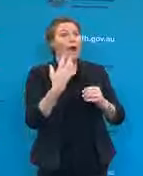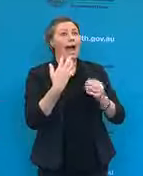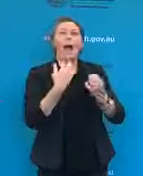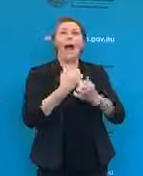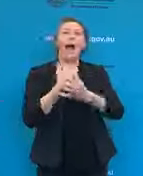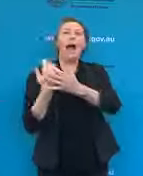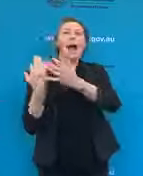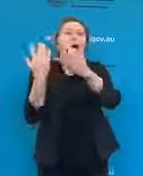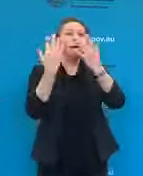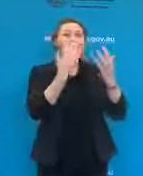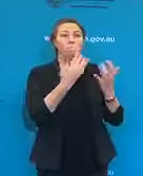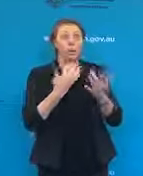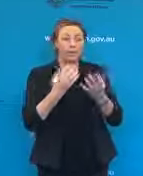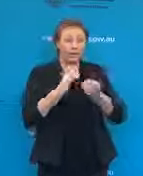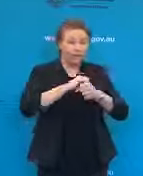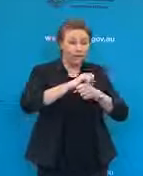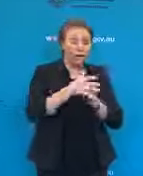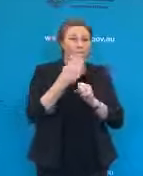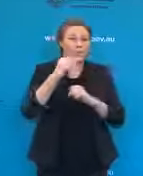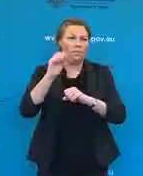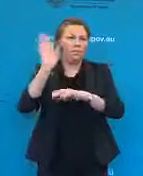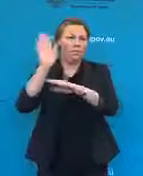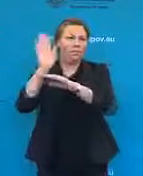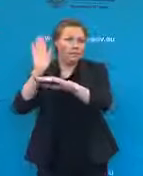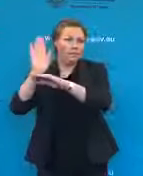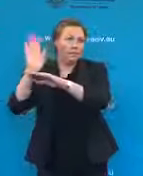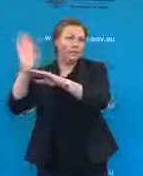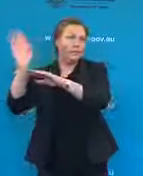return travellers and both New South Wales and Victoria have been our